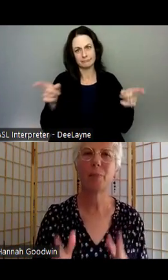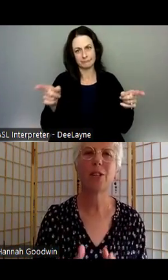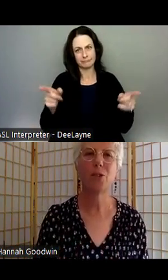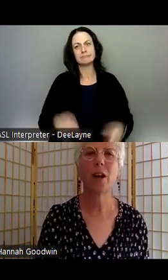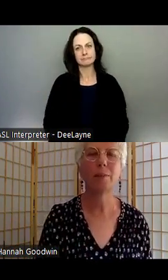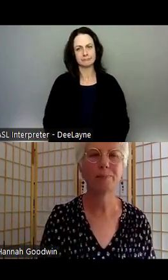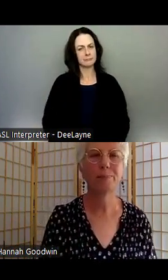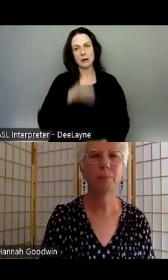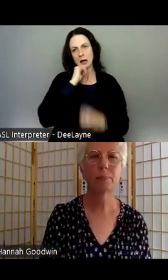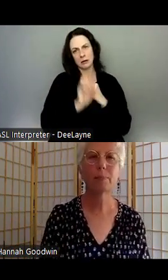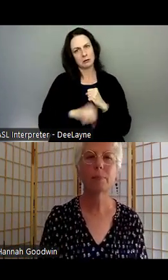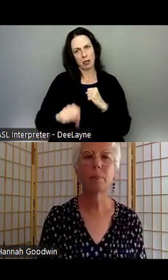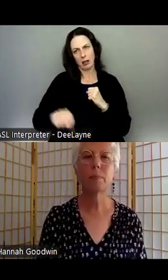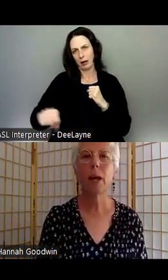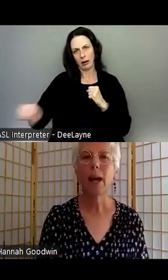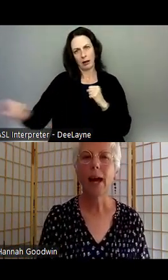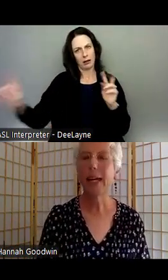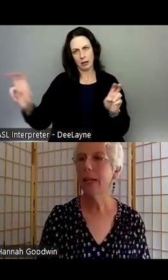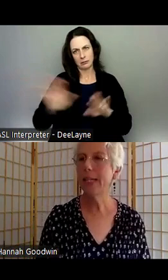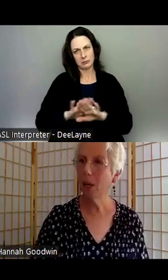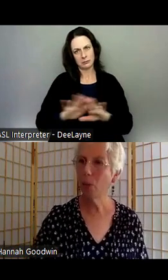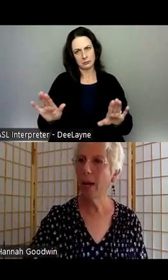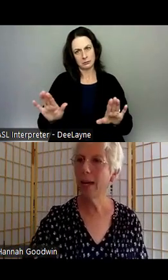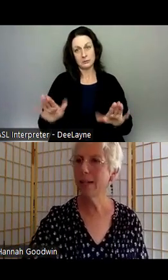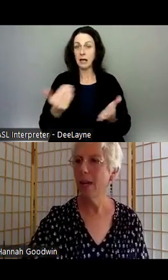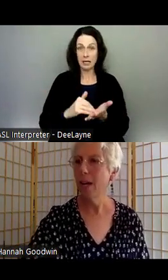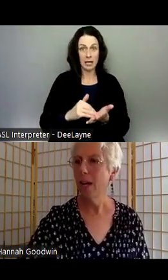Don't make it too long. Again, the takeaways.